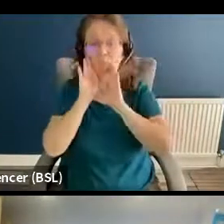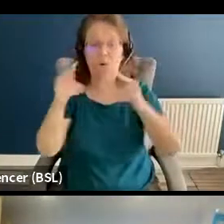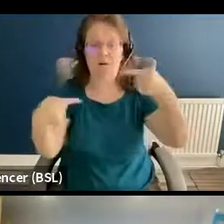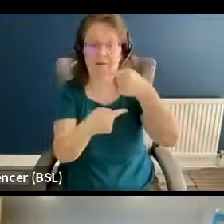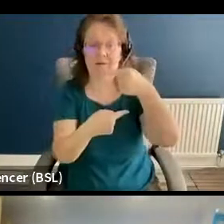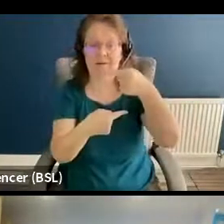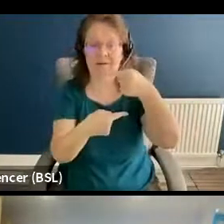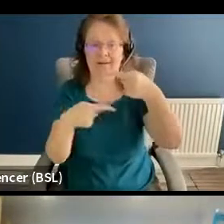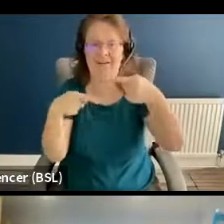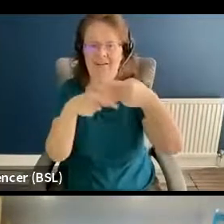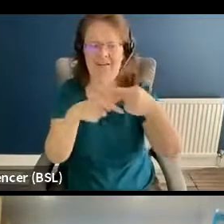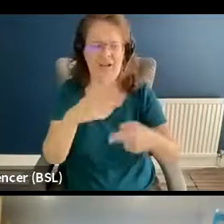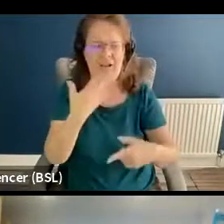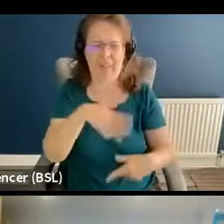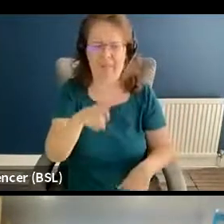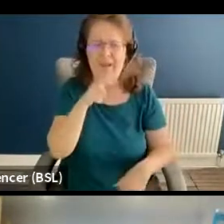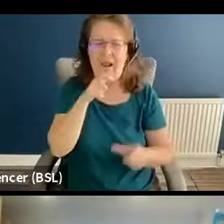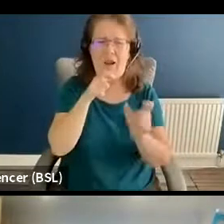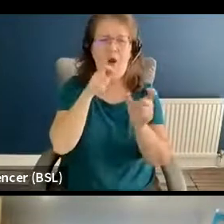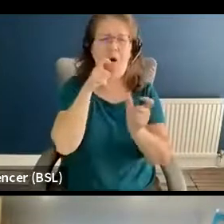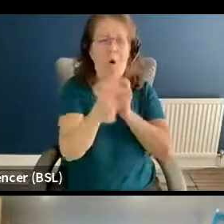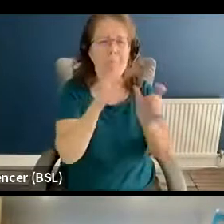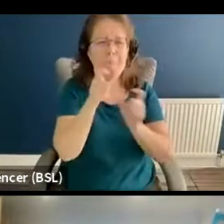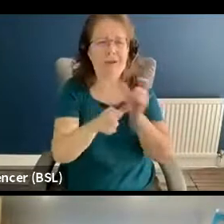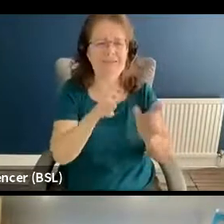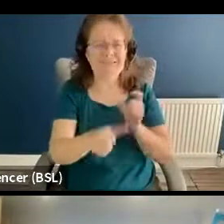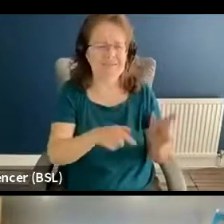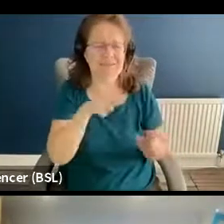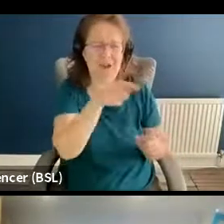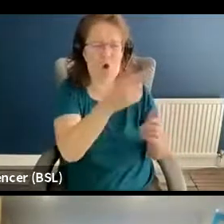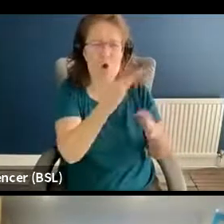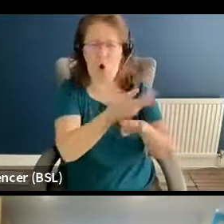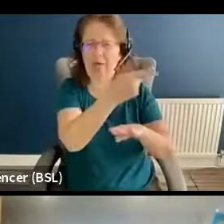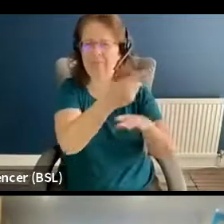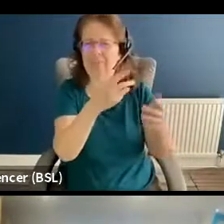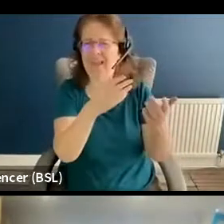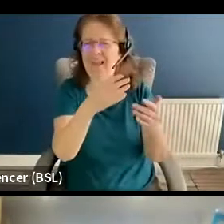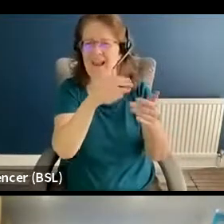putting comments on the article, being really confused about not being able to log in into